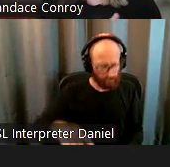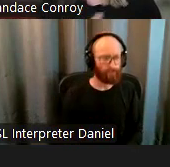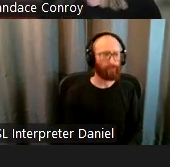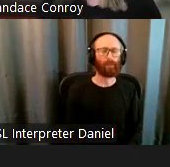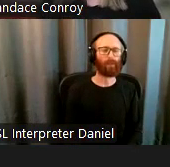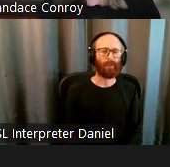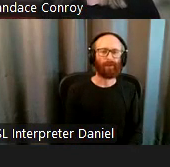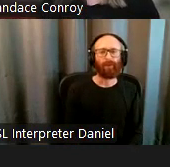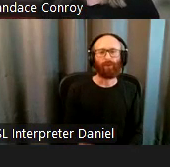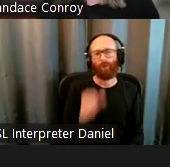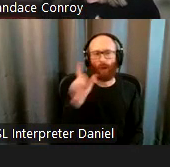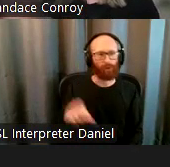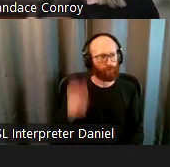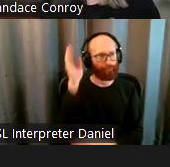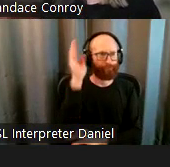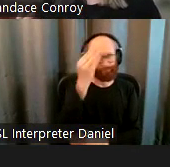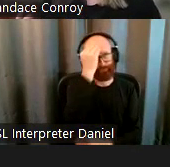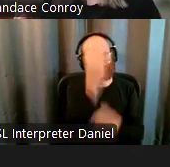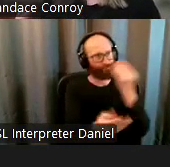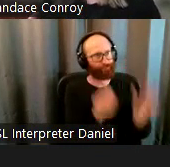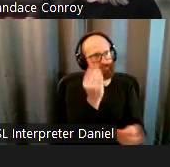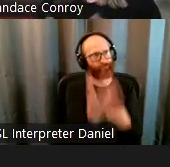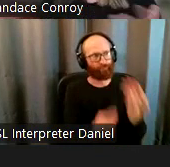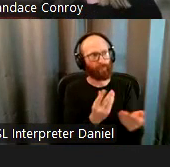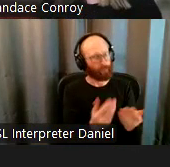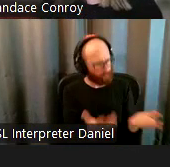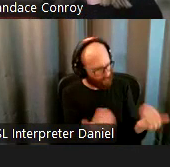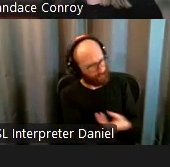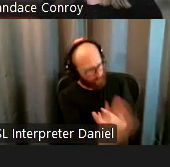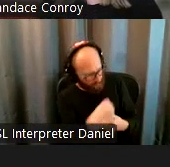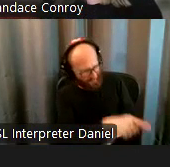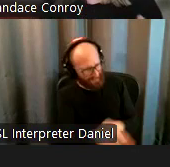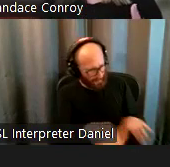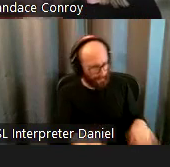straightforward lecture, let's engage our kids and hold up choices of PPE and think